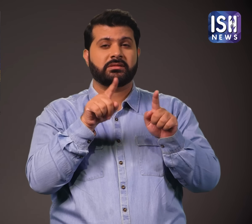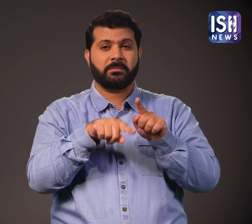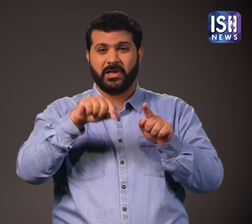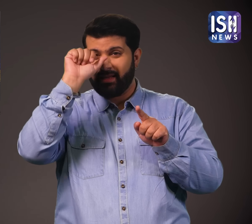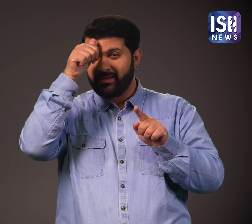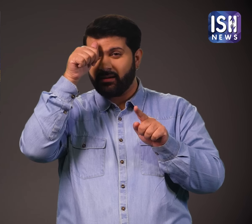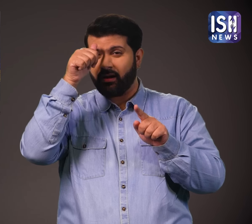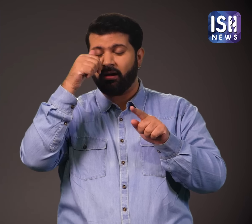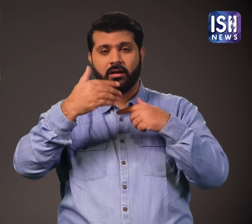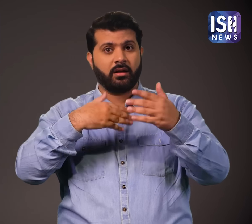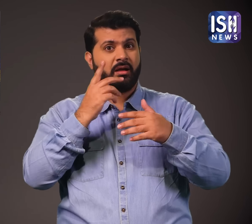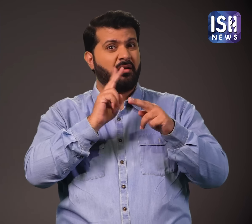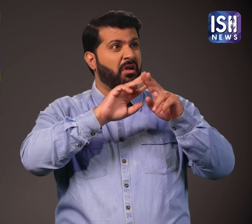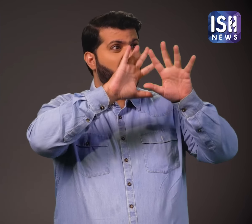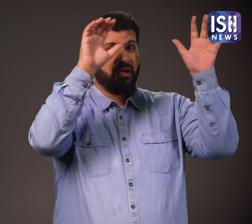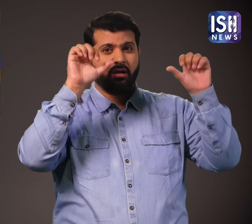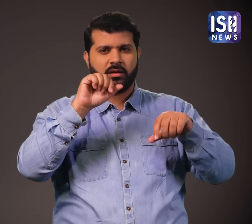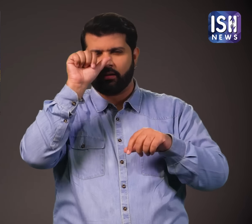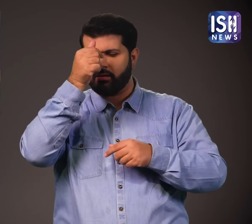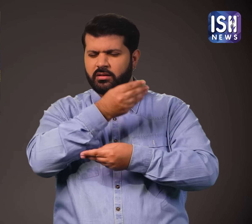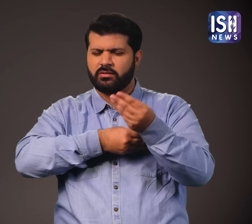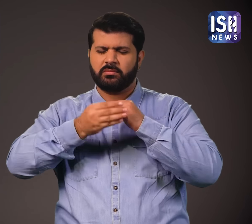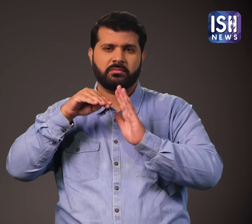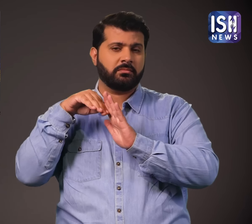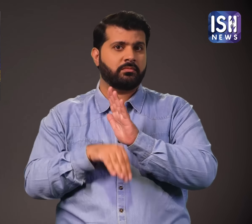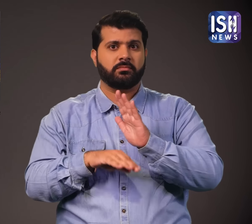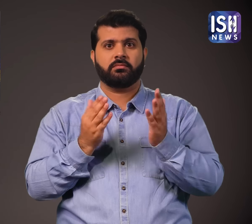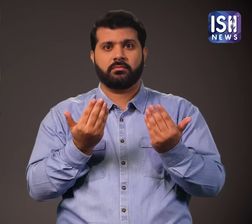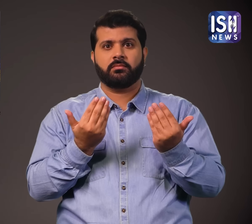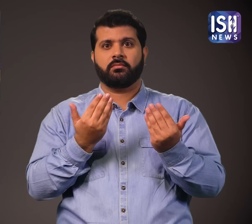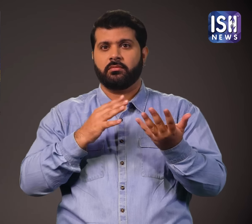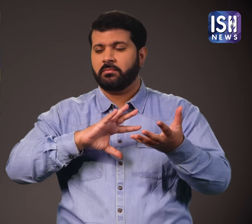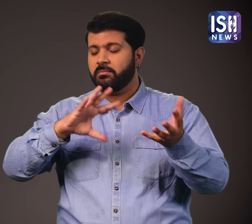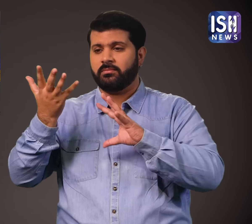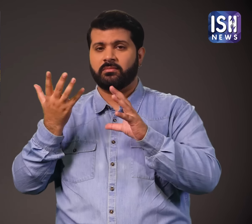Similarly, in India, if oil supply is affected, it will negatively impact the economy and cause disruptions.